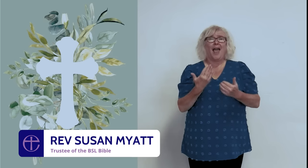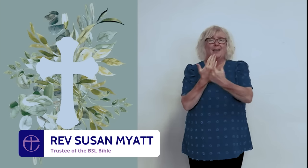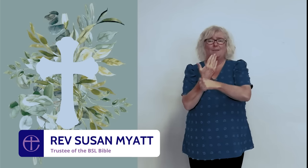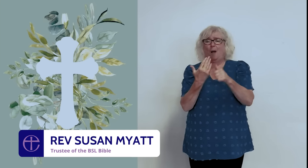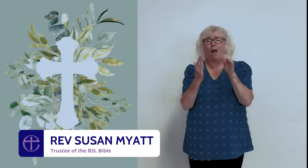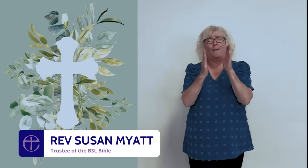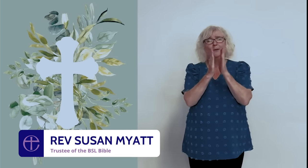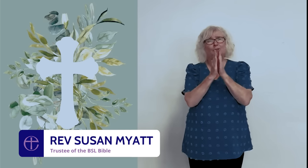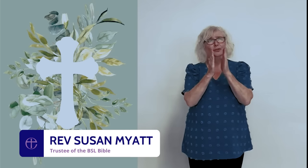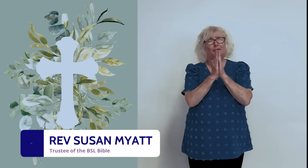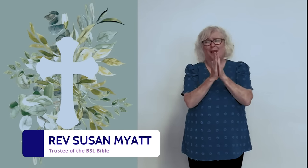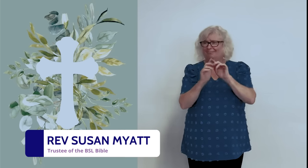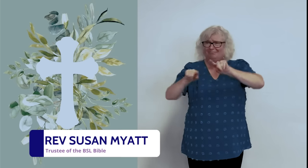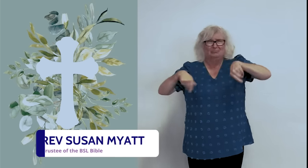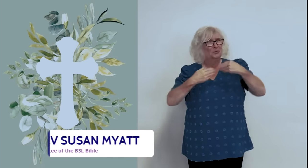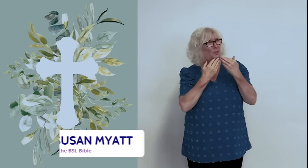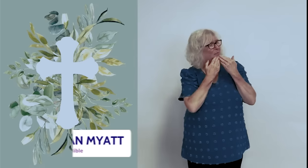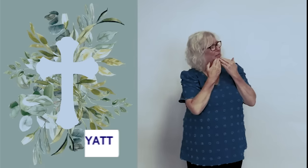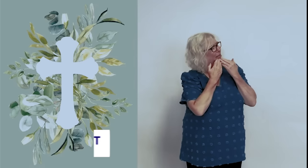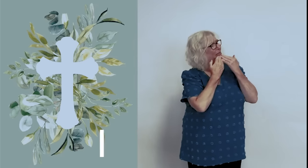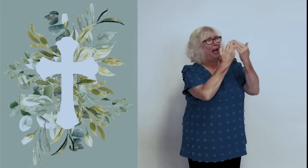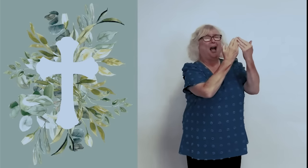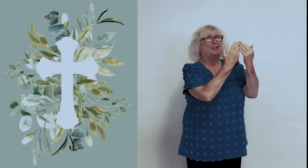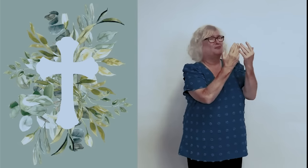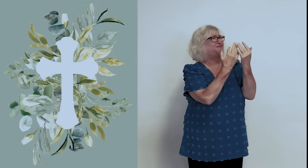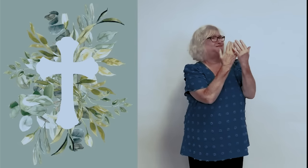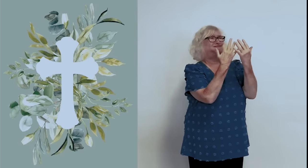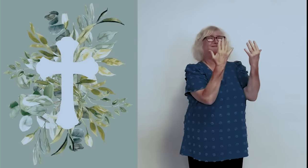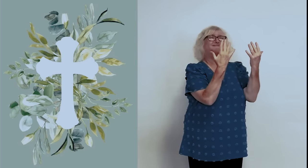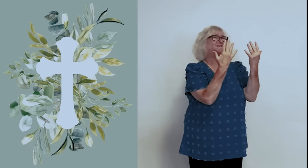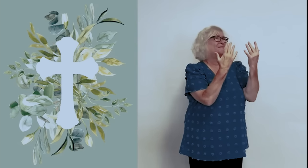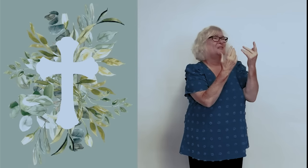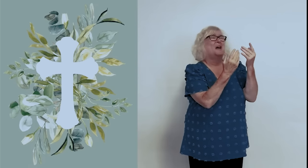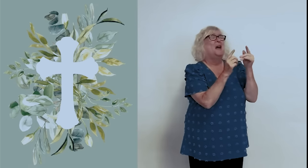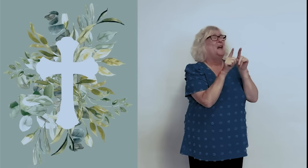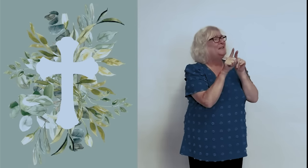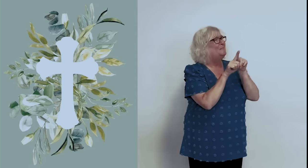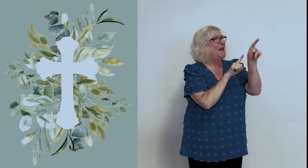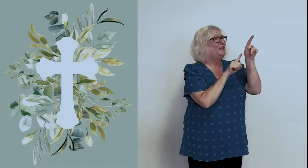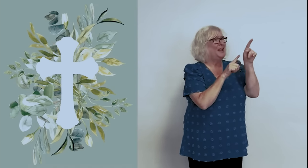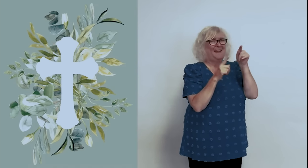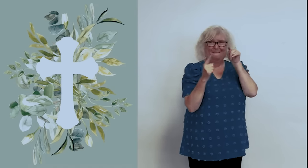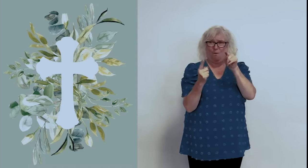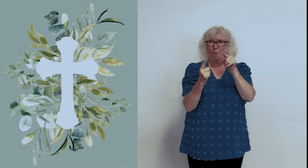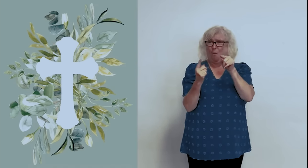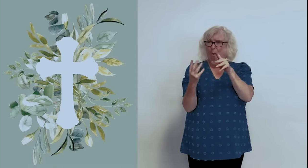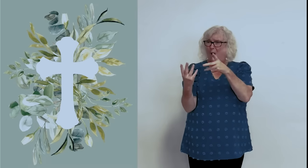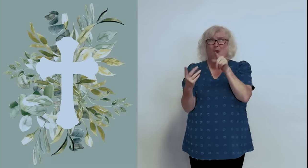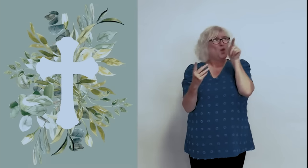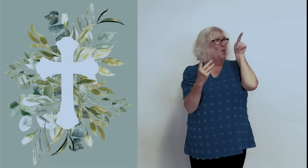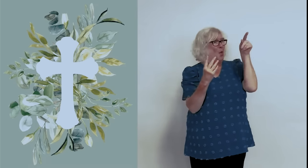On this Bible Sunday, we give thanks for the holy scriptures